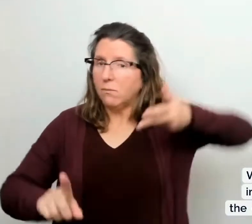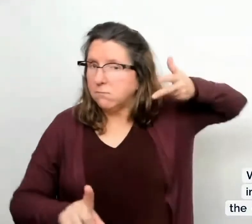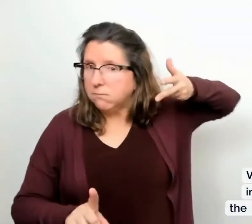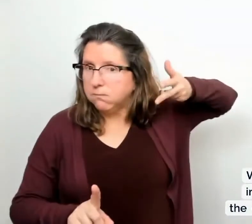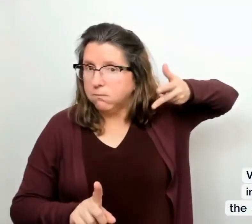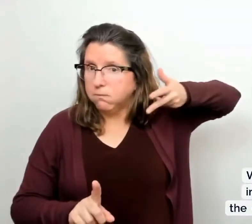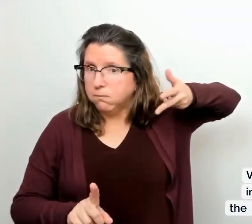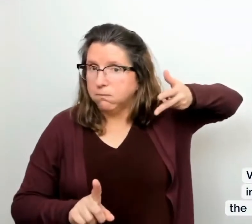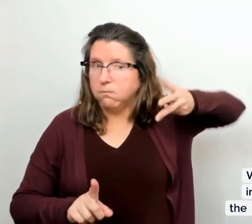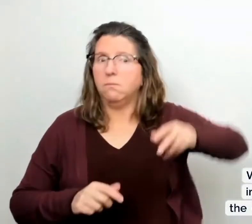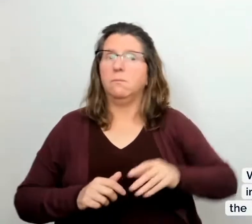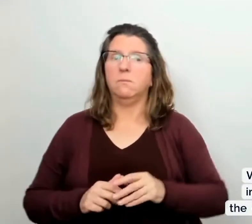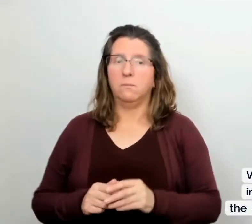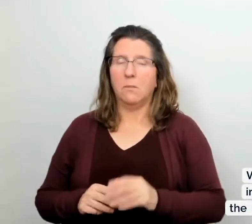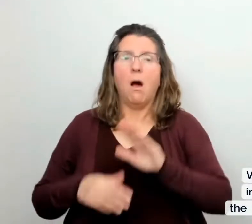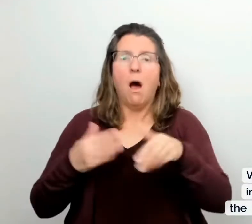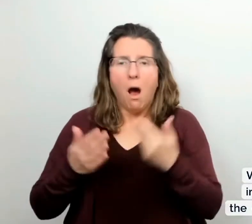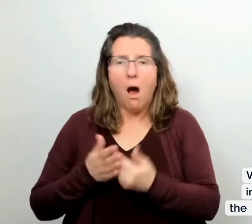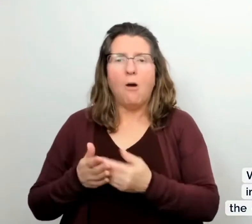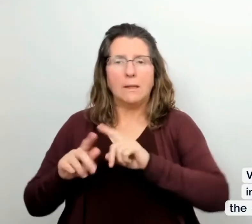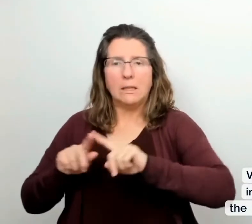Then they had to videotape their puppet performing the story.